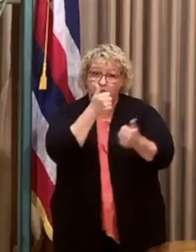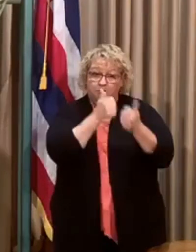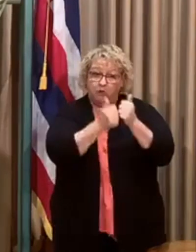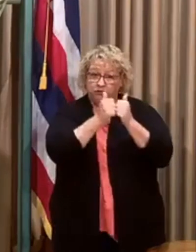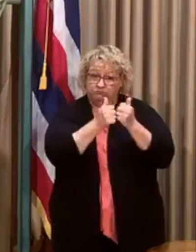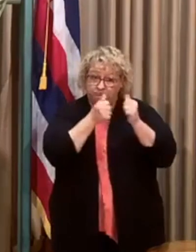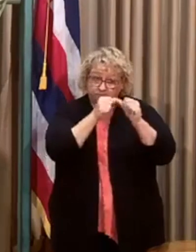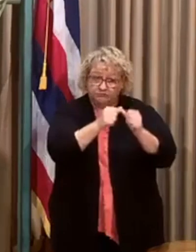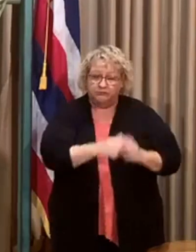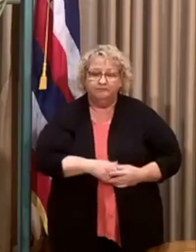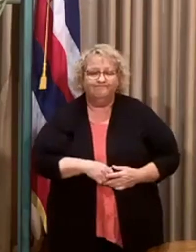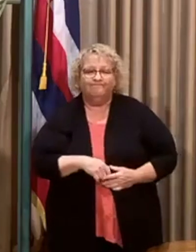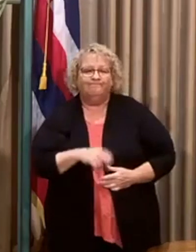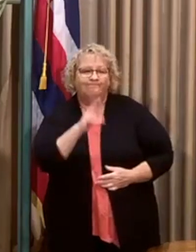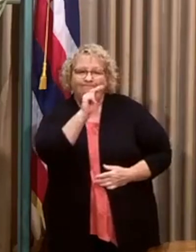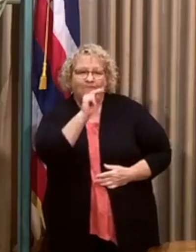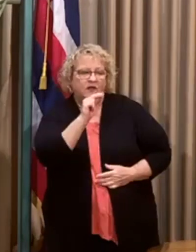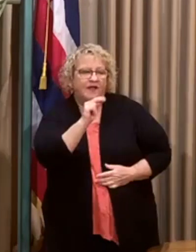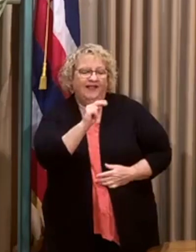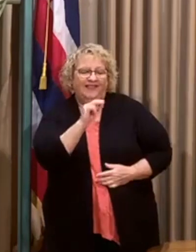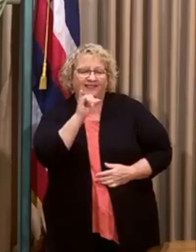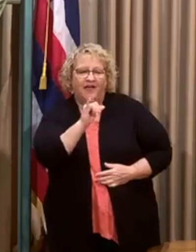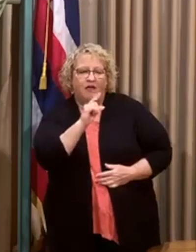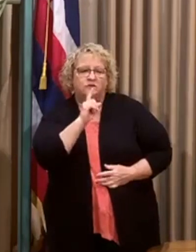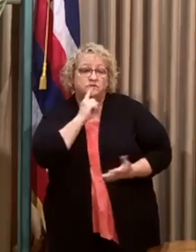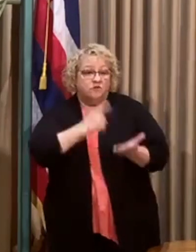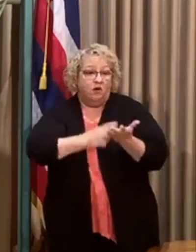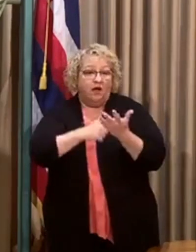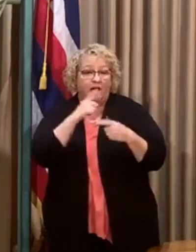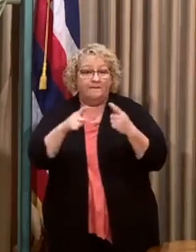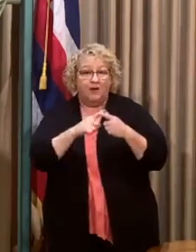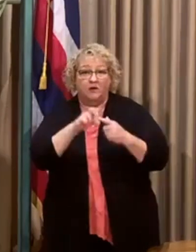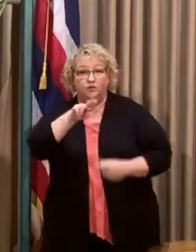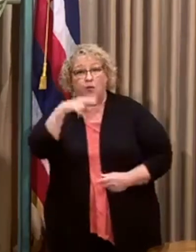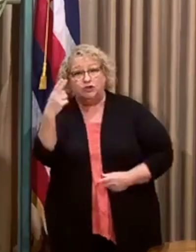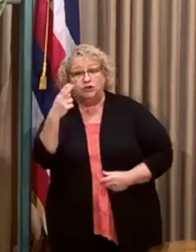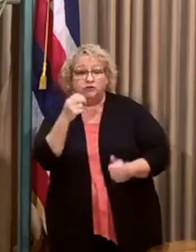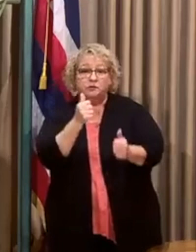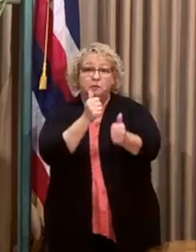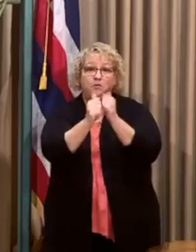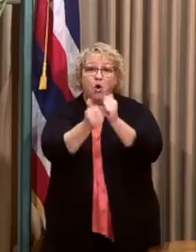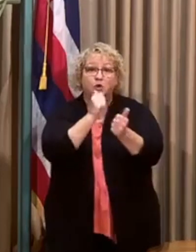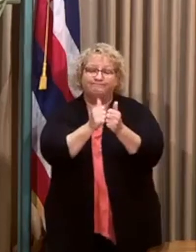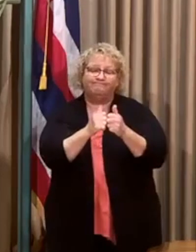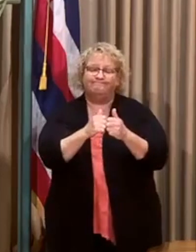Lassner: We're not there with a plan for intercollegiate athletics just yet.